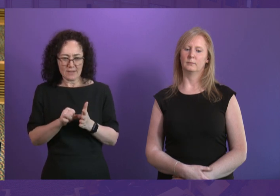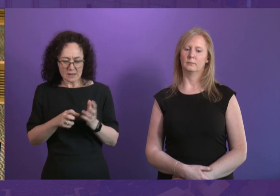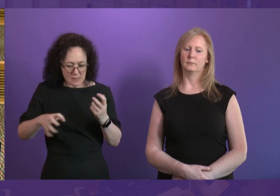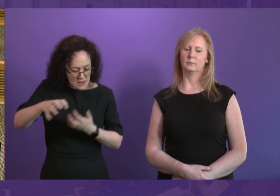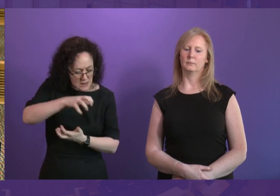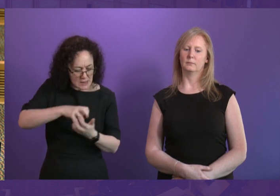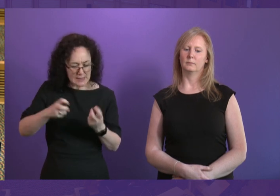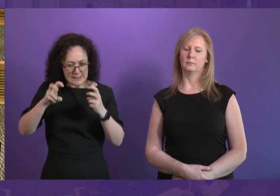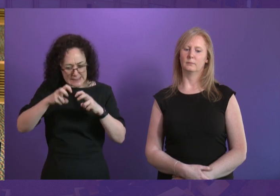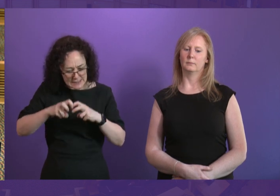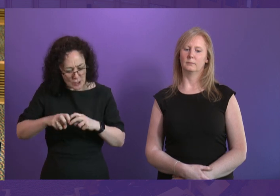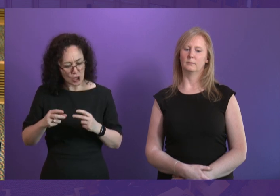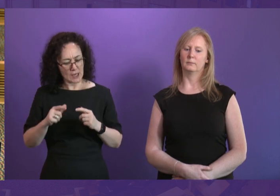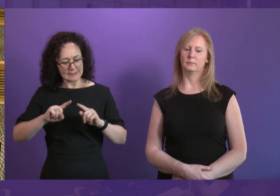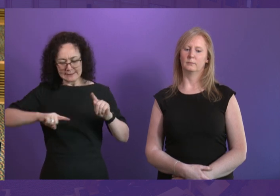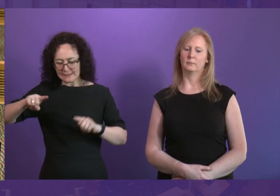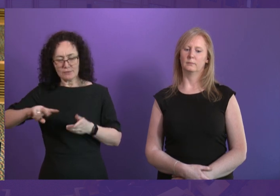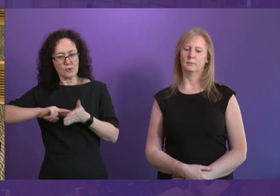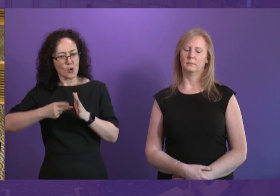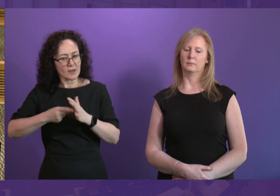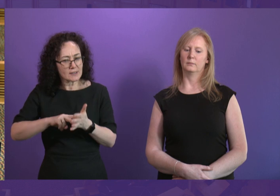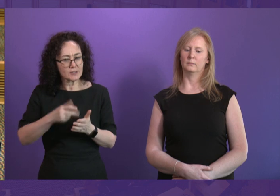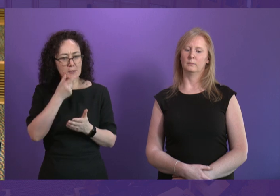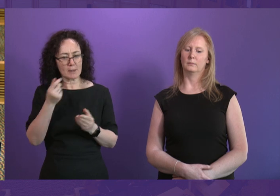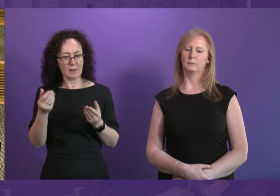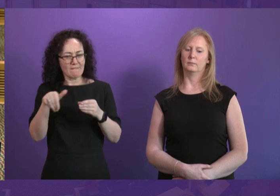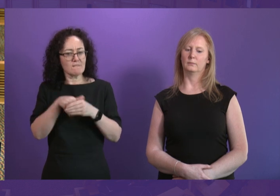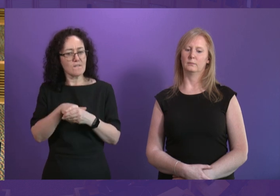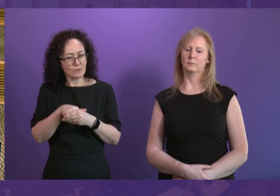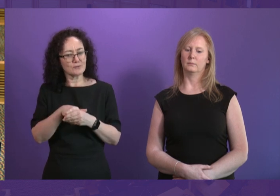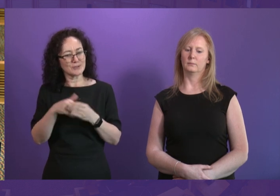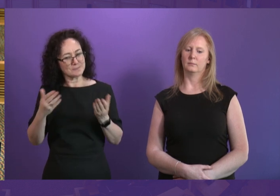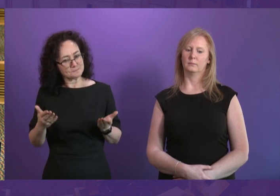The Crown Office is committed to prompt investigations. However, it accepts that the time that has